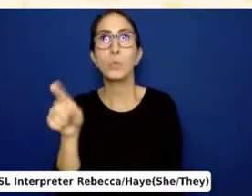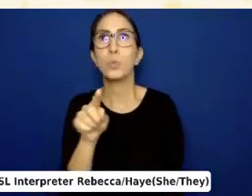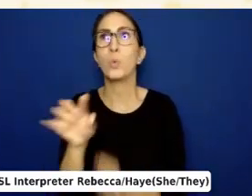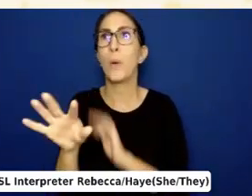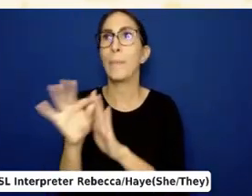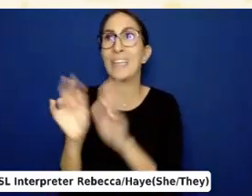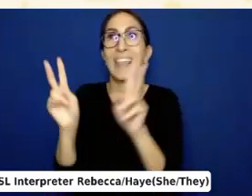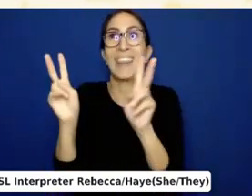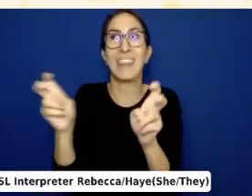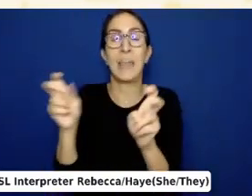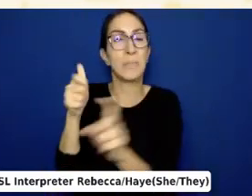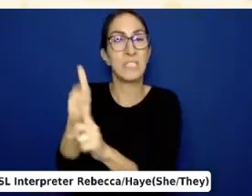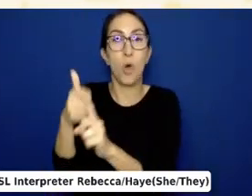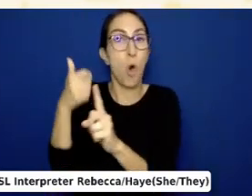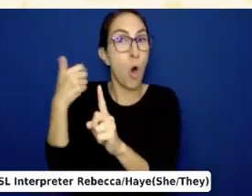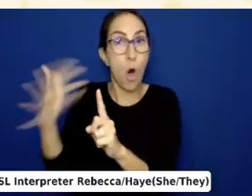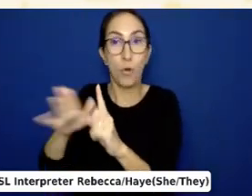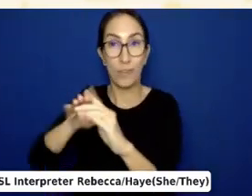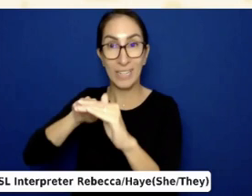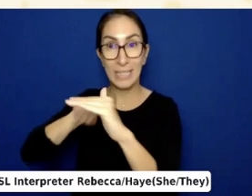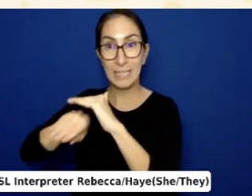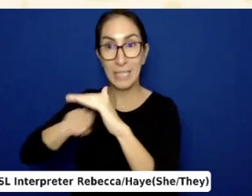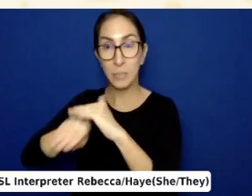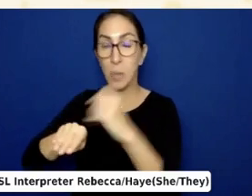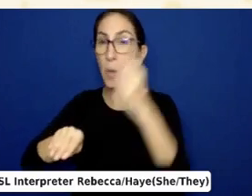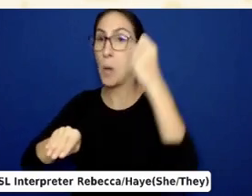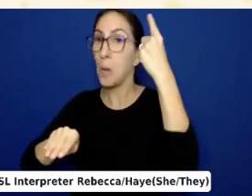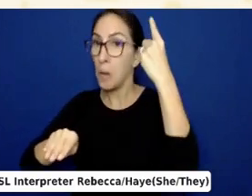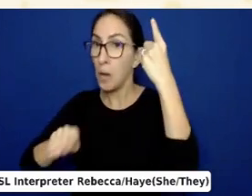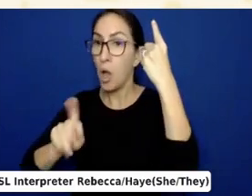but there are some specific sections that are not possible